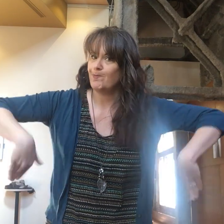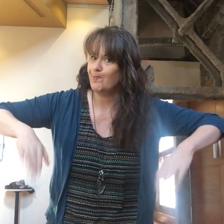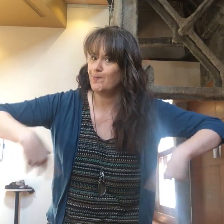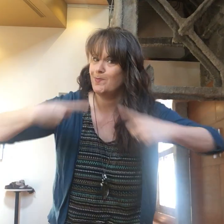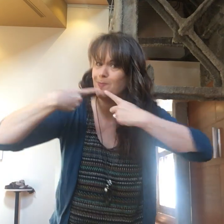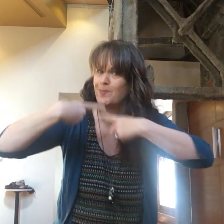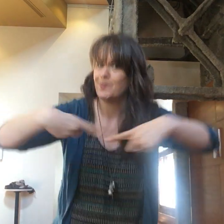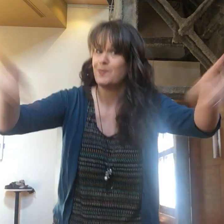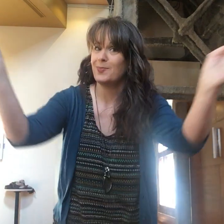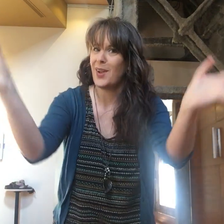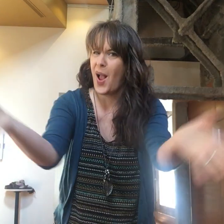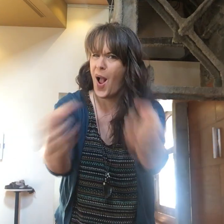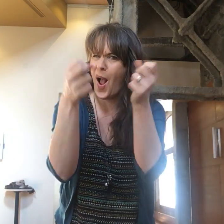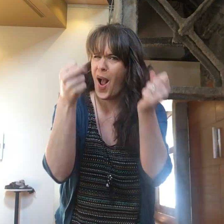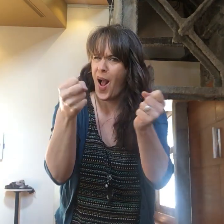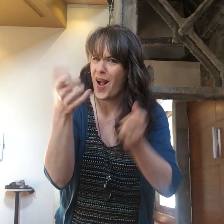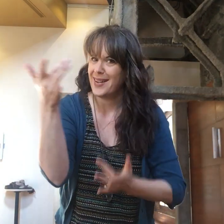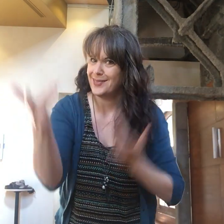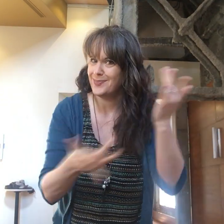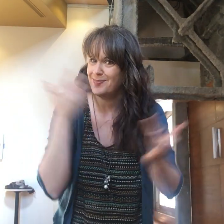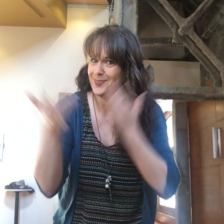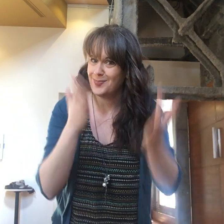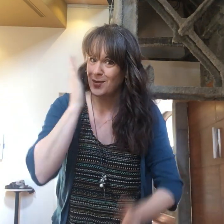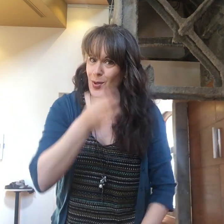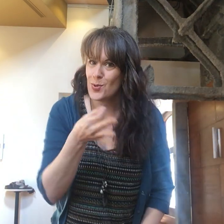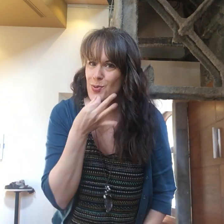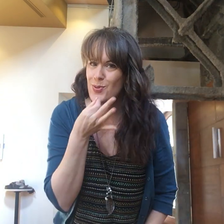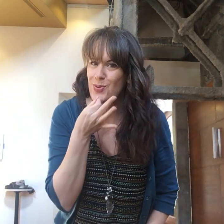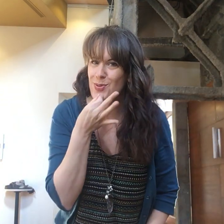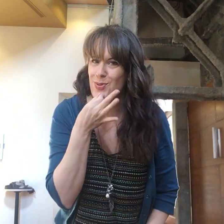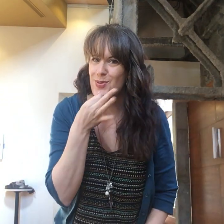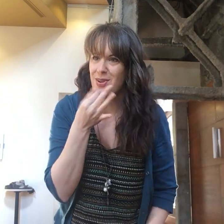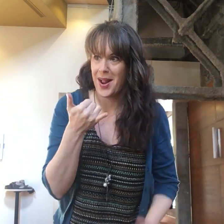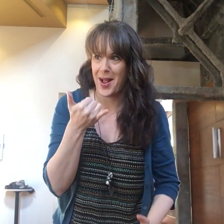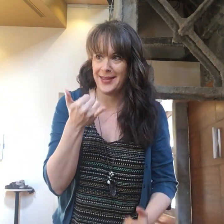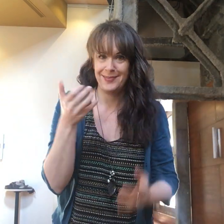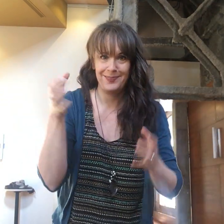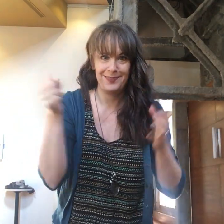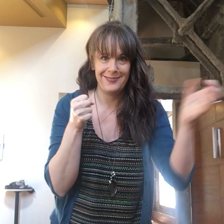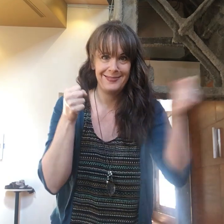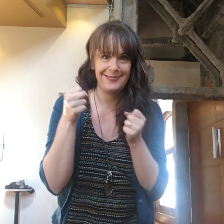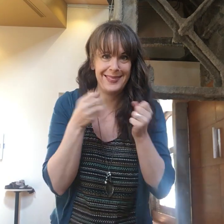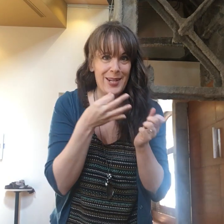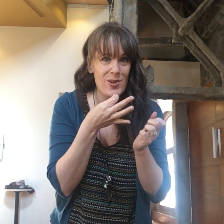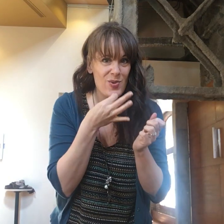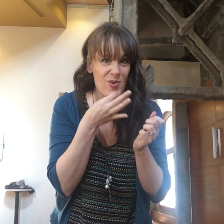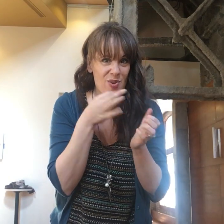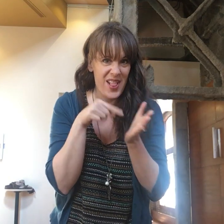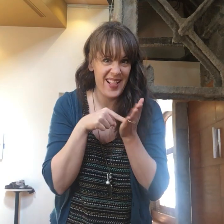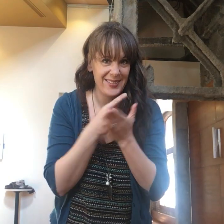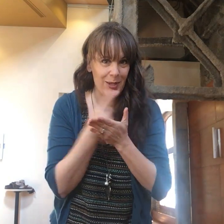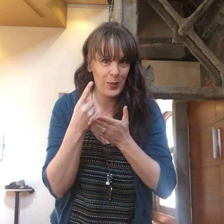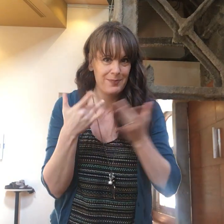Yet, we don't announce who are our actors and be patience! How Exciting. Soon!!! Now we already hired two actors this week. How exciting.